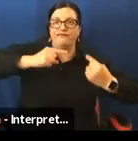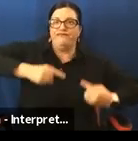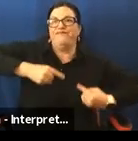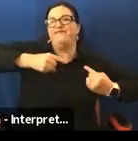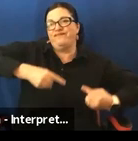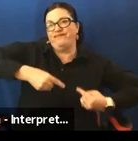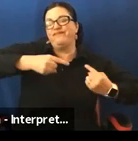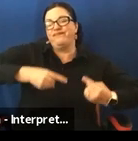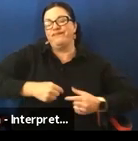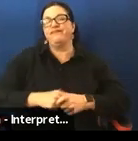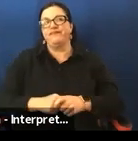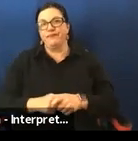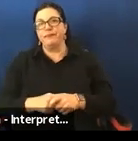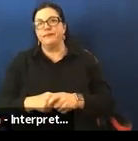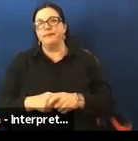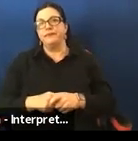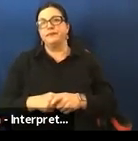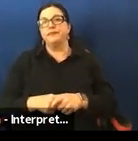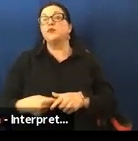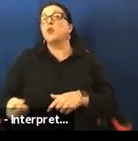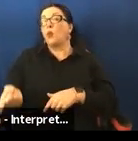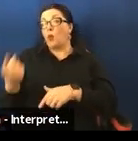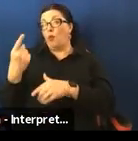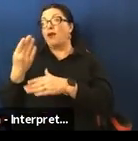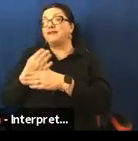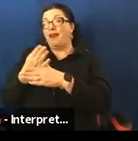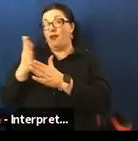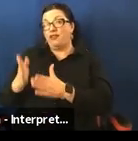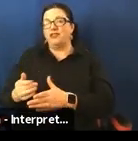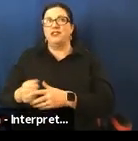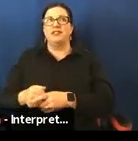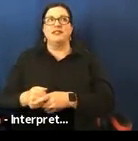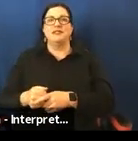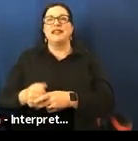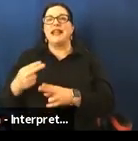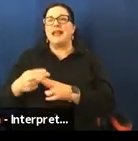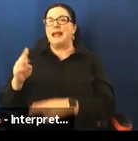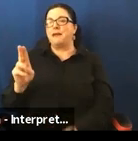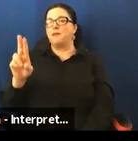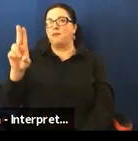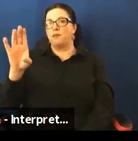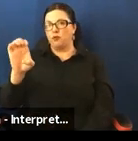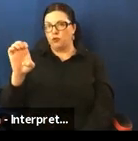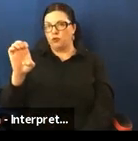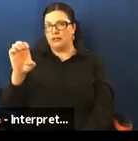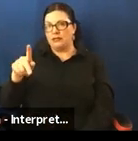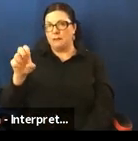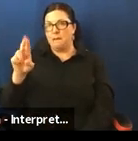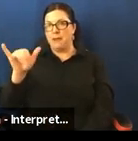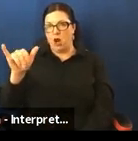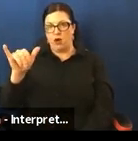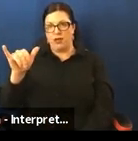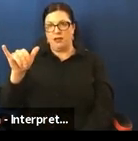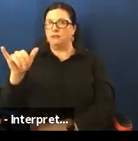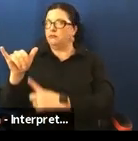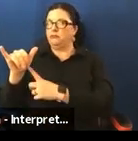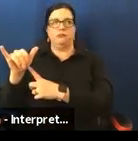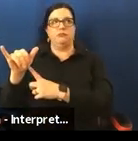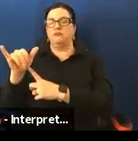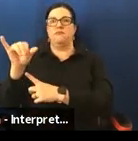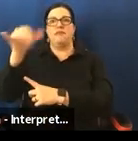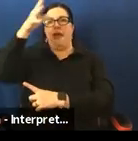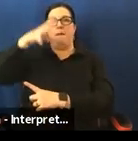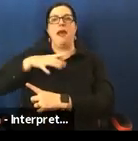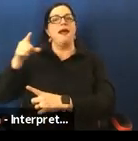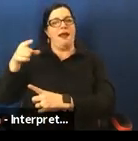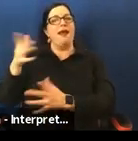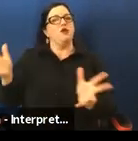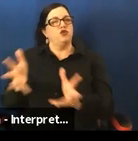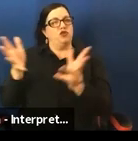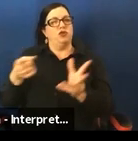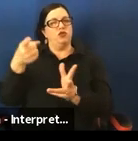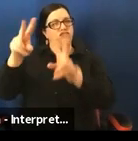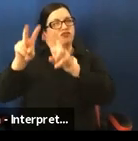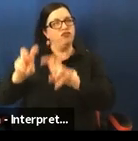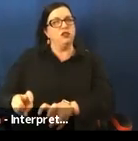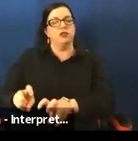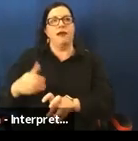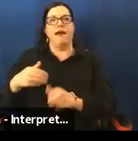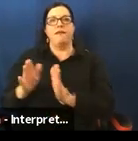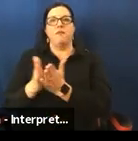Jason Williams: Neuro psychologists and doctors in this field is Dr. Bruce parry. I strongly encourage you to to look look up, Dr. Bruce parry. He has a wonderful book called The boy was raised as a dog.